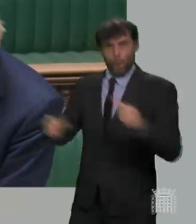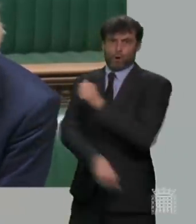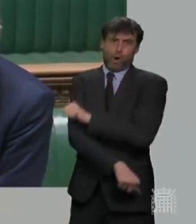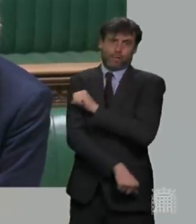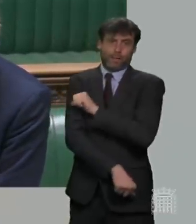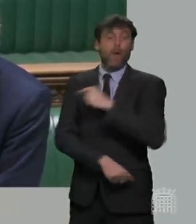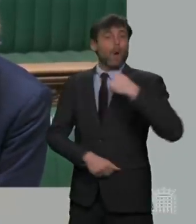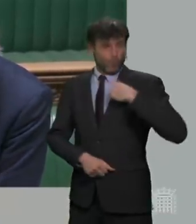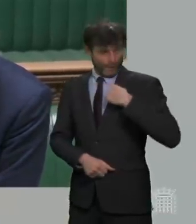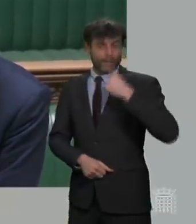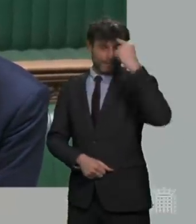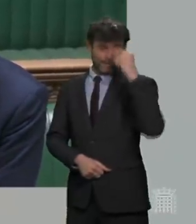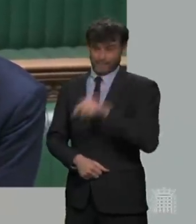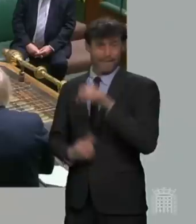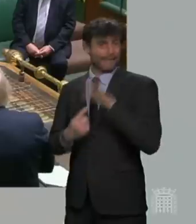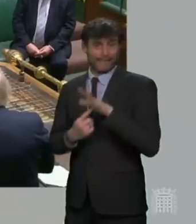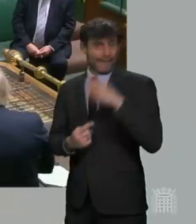deliver our promises—I can tell the right hon. and learned Gentleman that—and we are going to